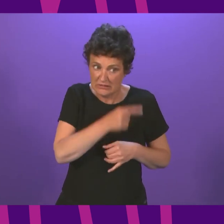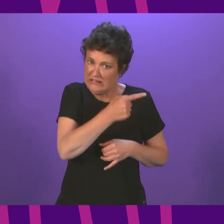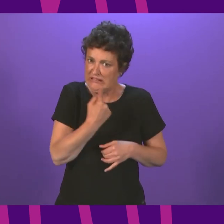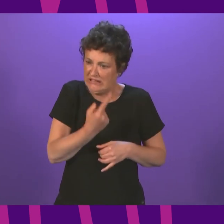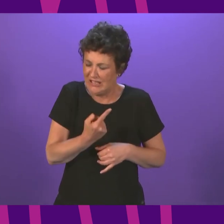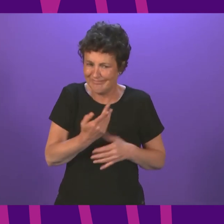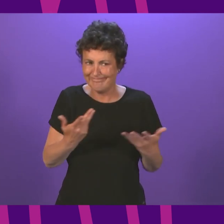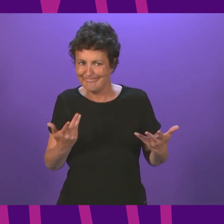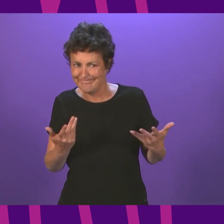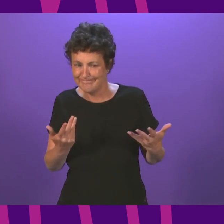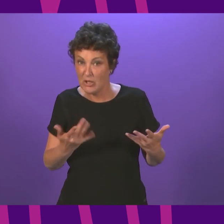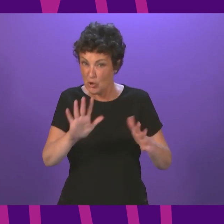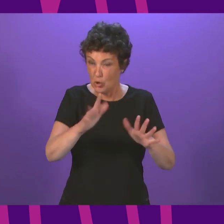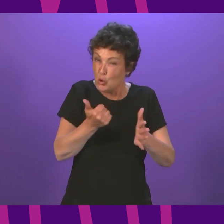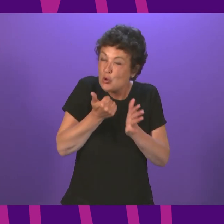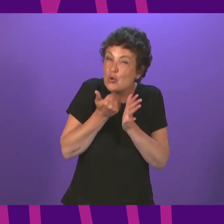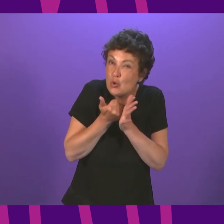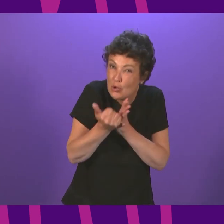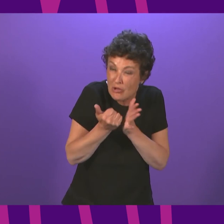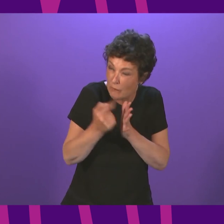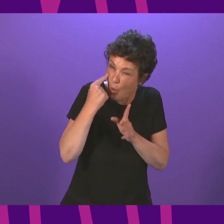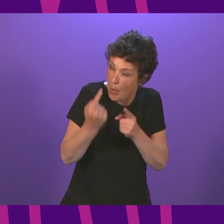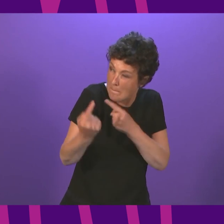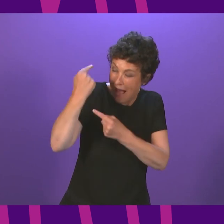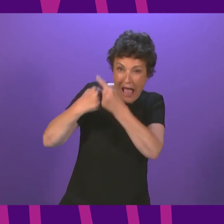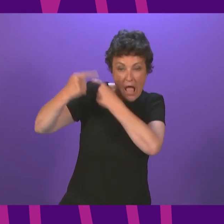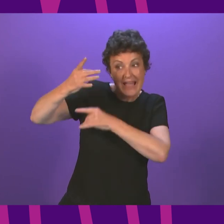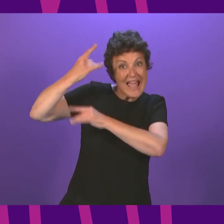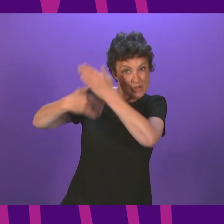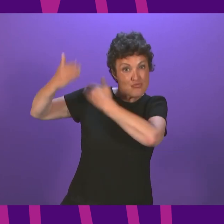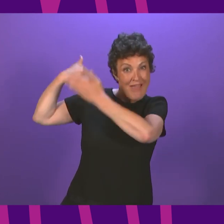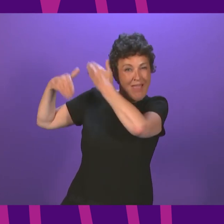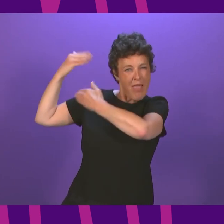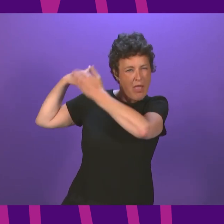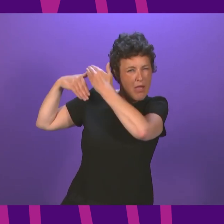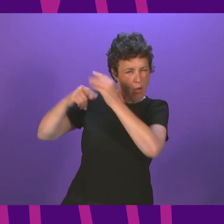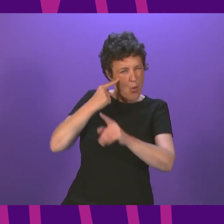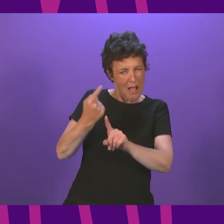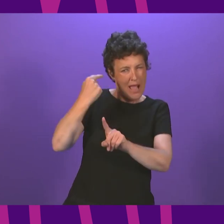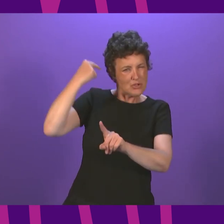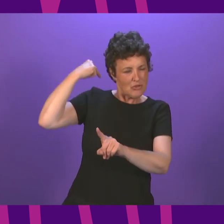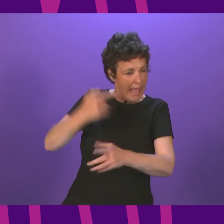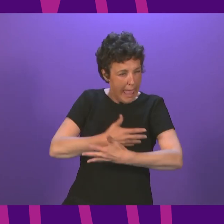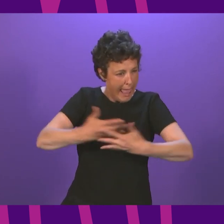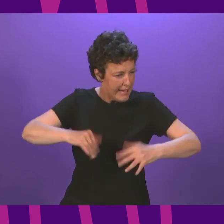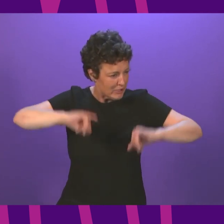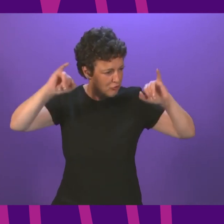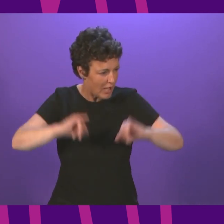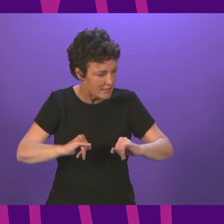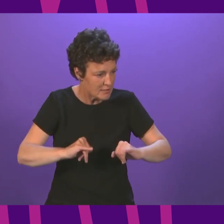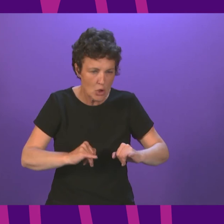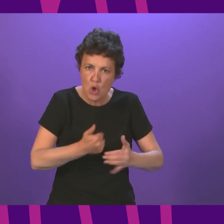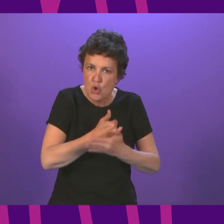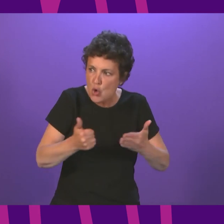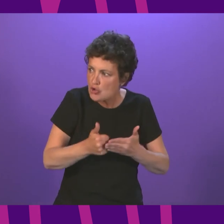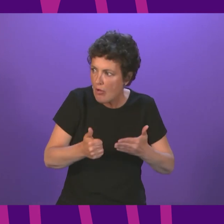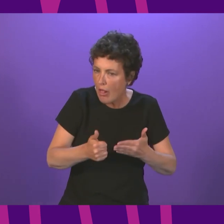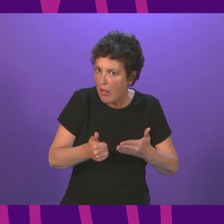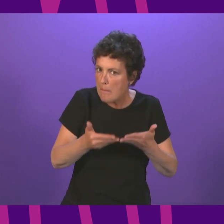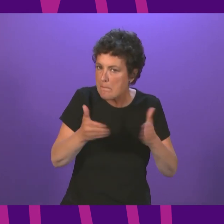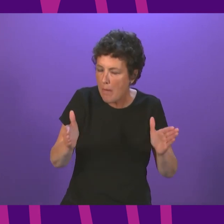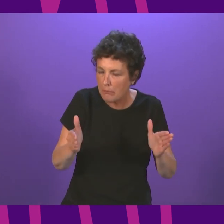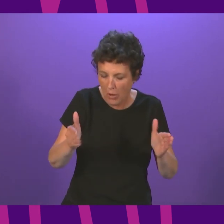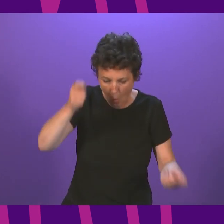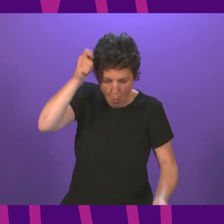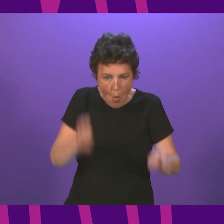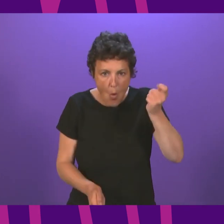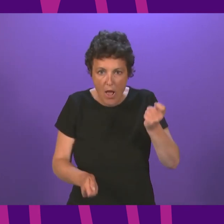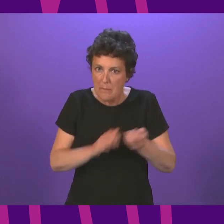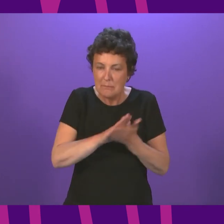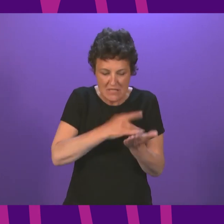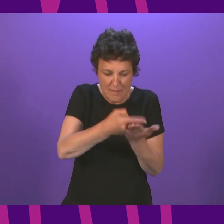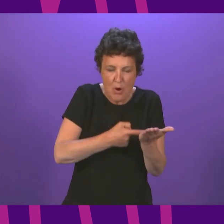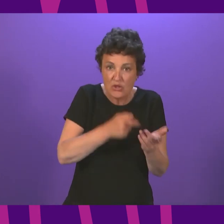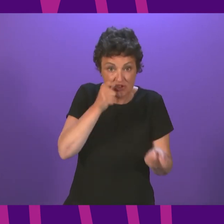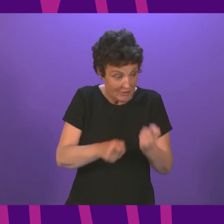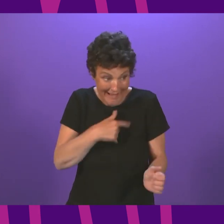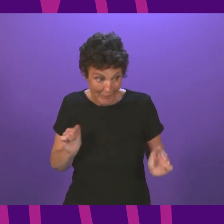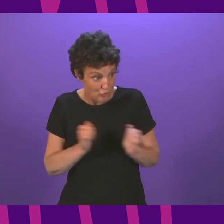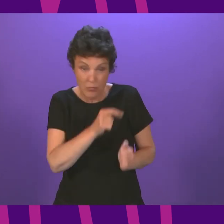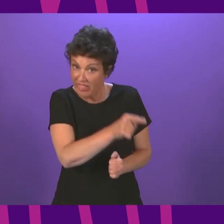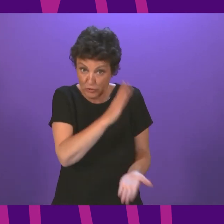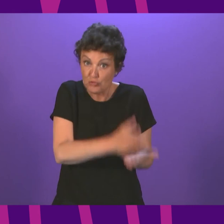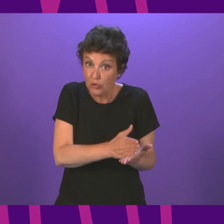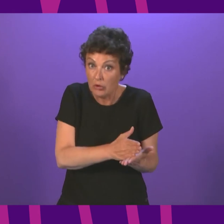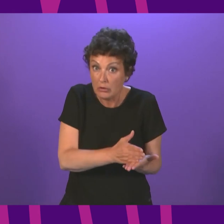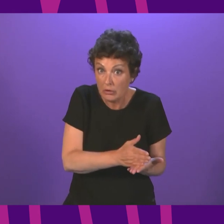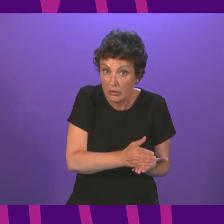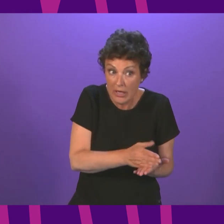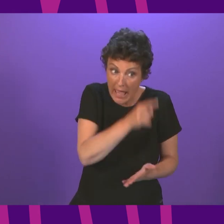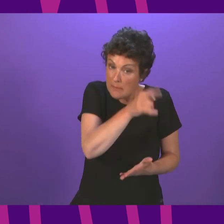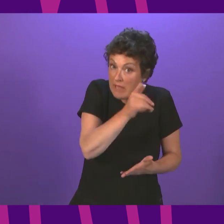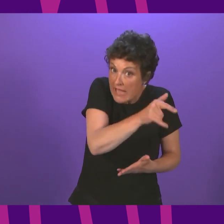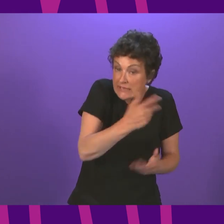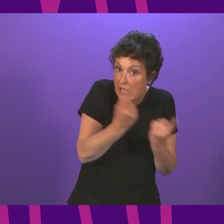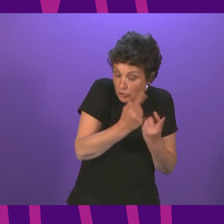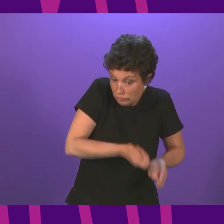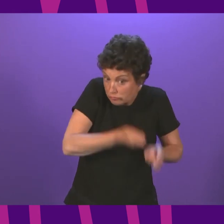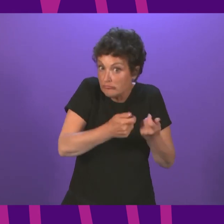The next item of business is consideration of Parliamentary Bureau motion S6M-00492,